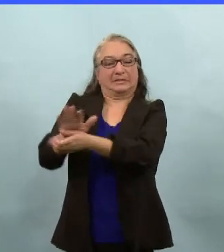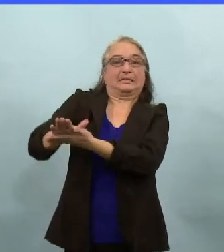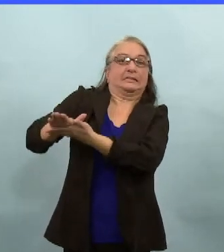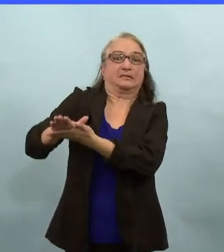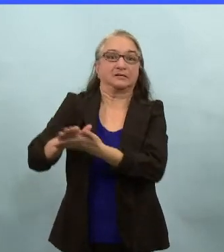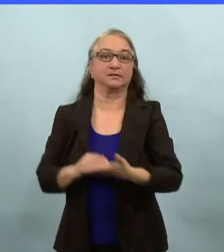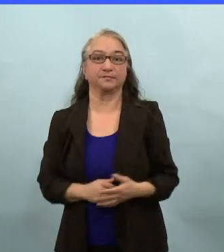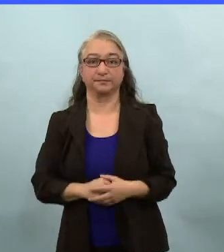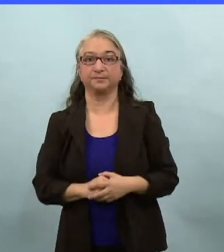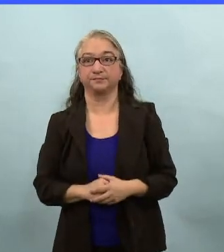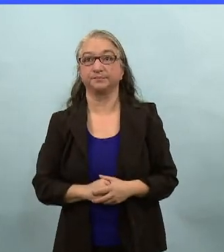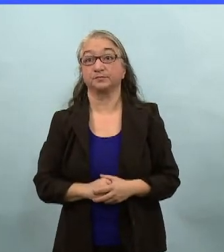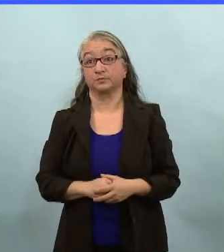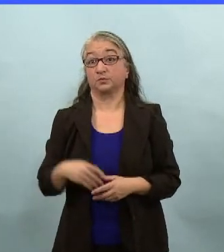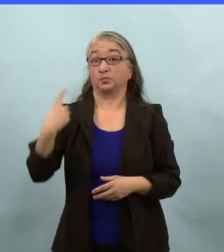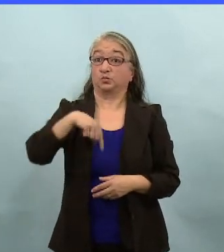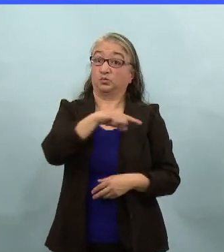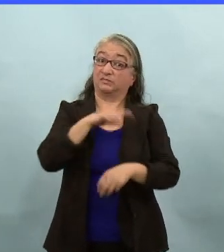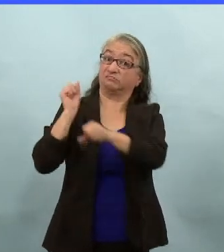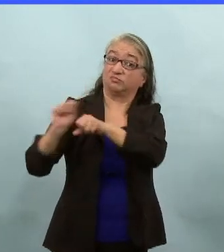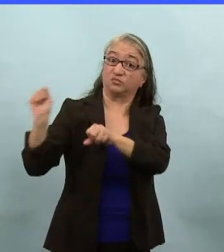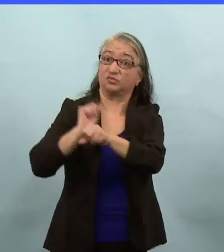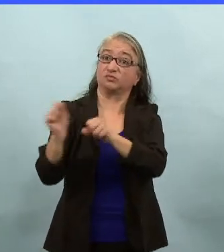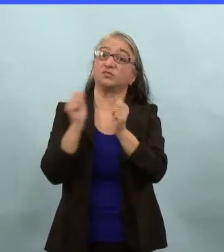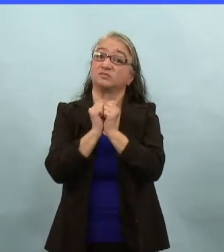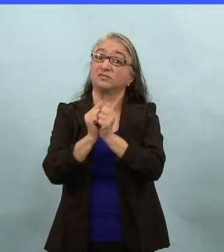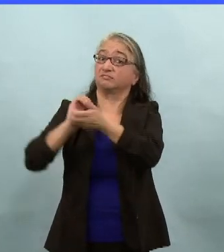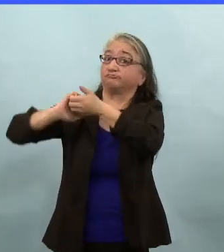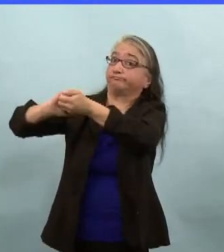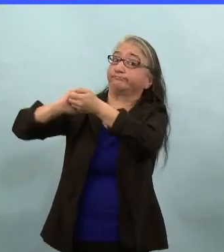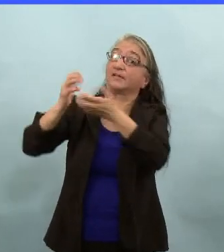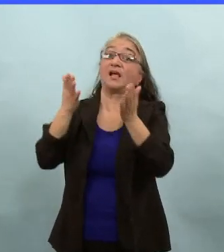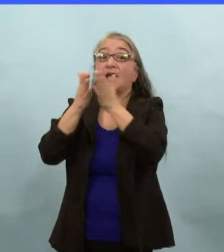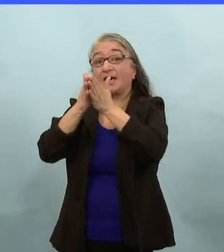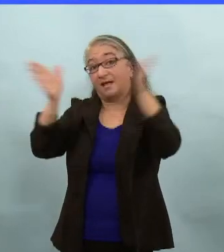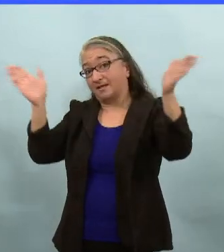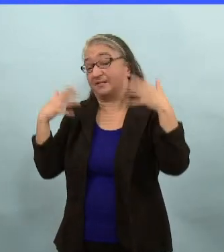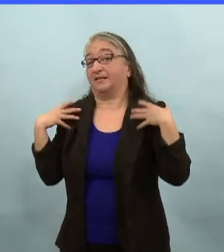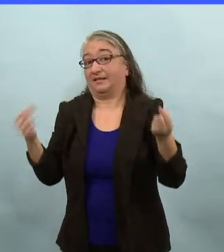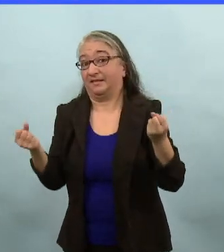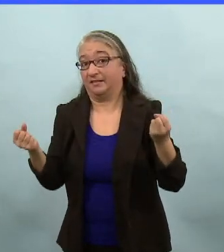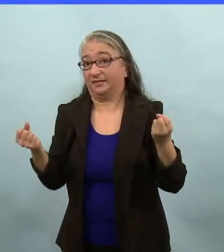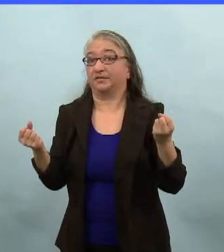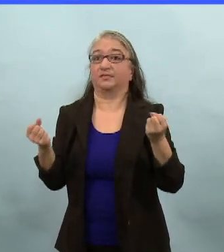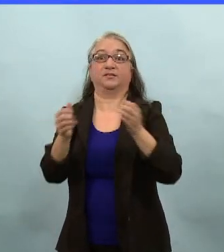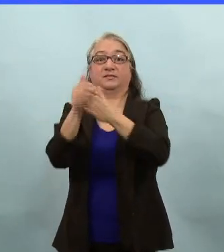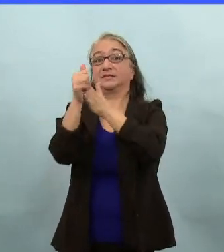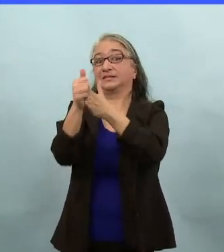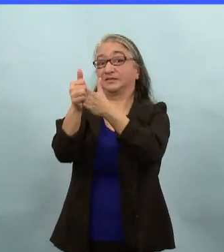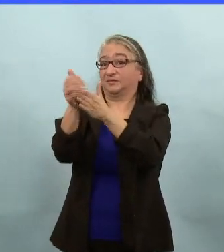health system leadership to ensure that you're protected we are listening to you we are talking